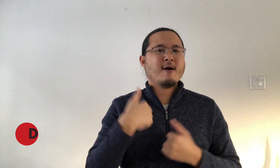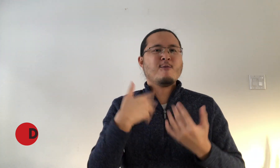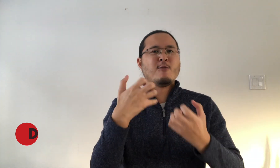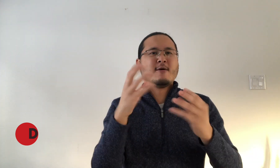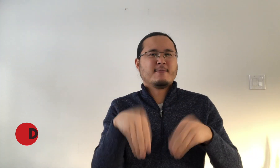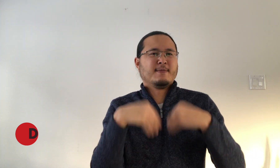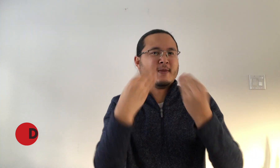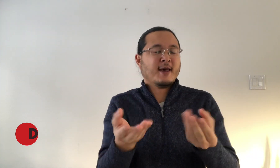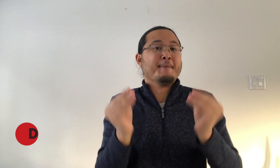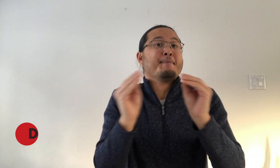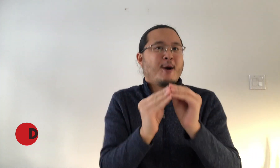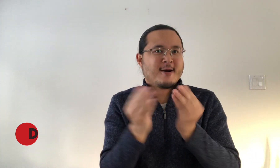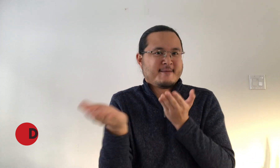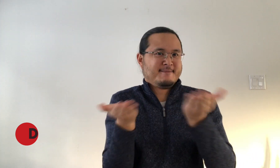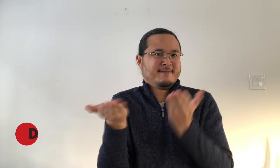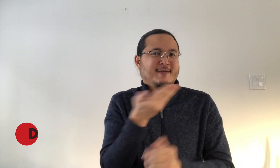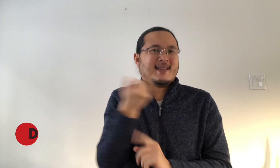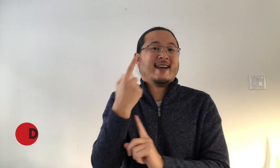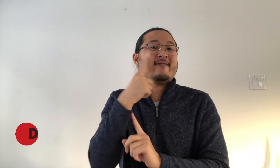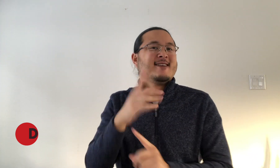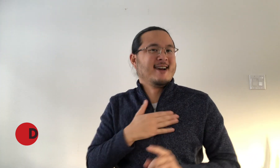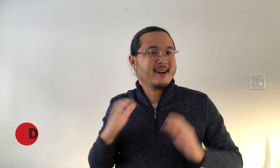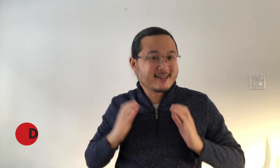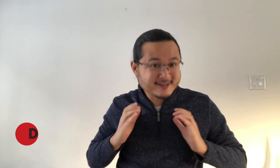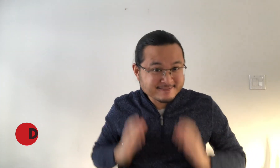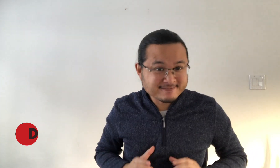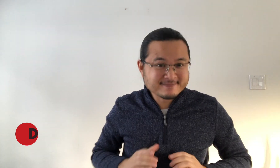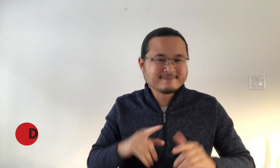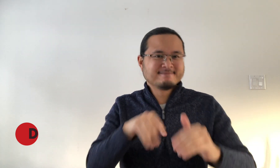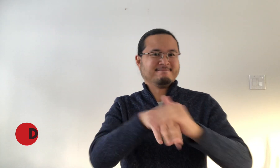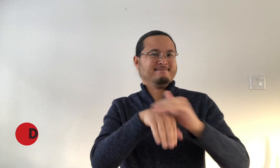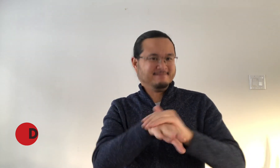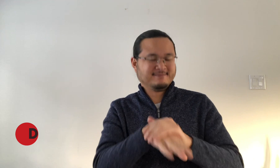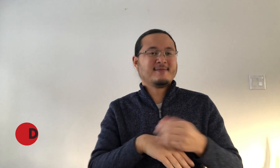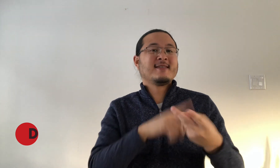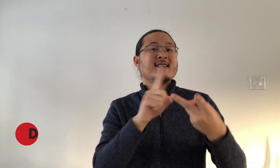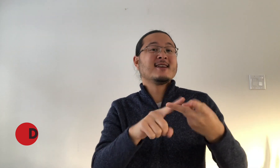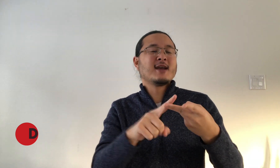I wanted to provide more accessible resources for clients and